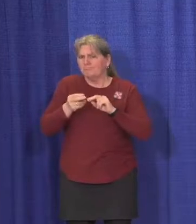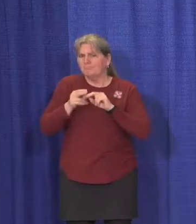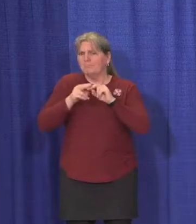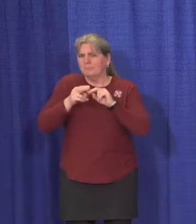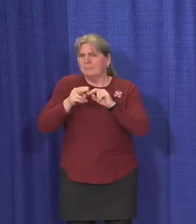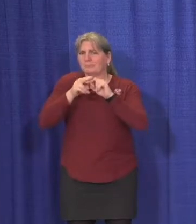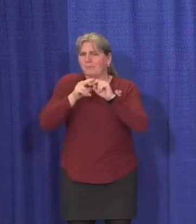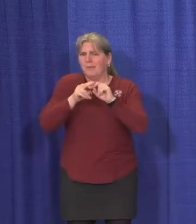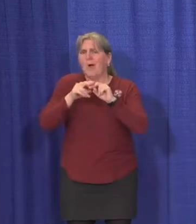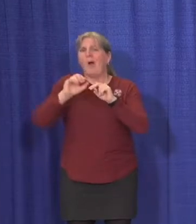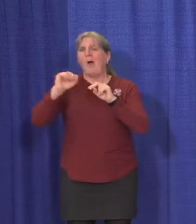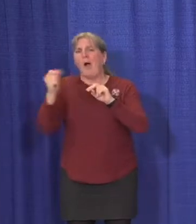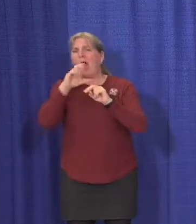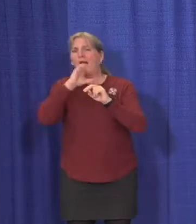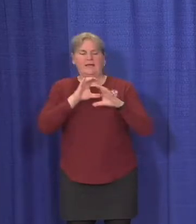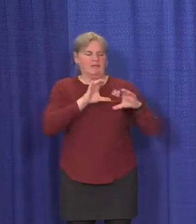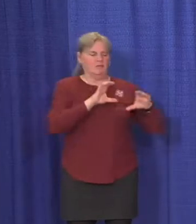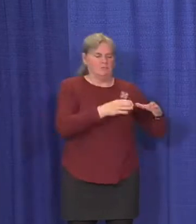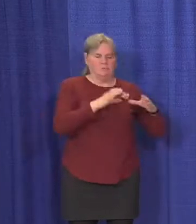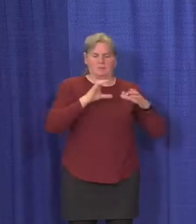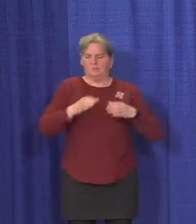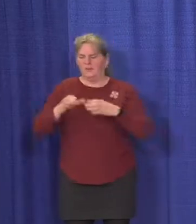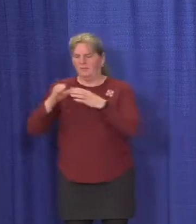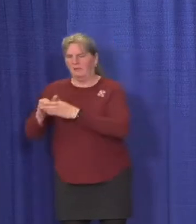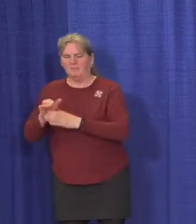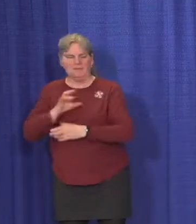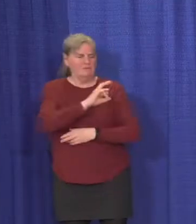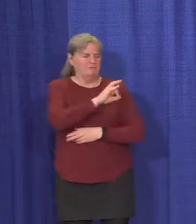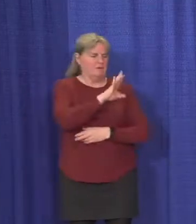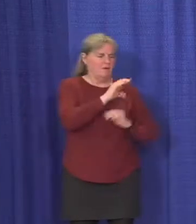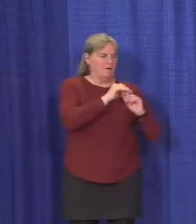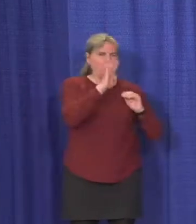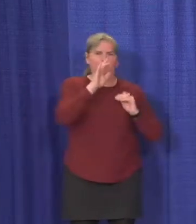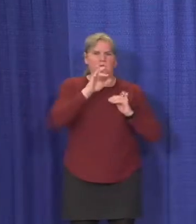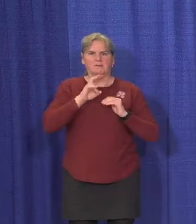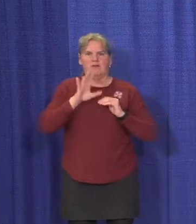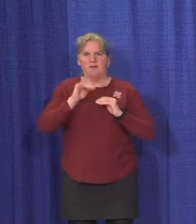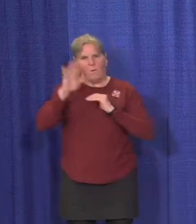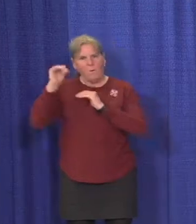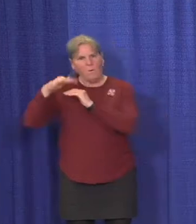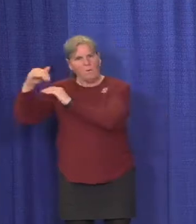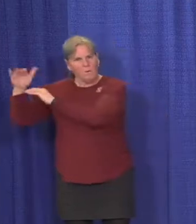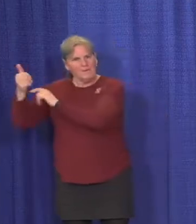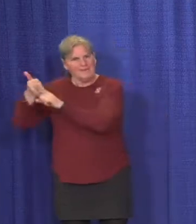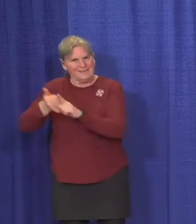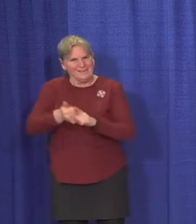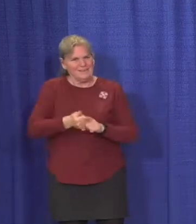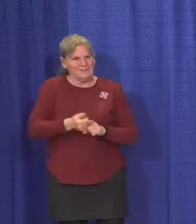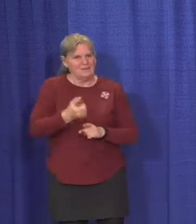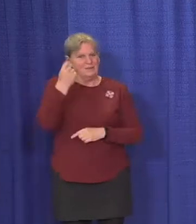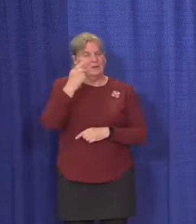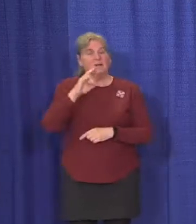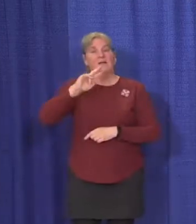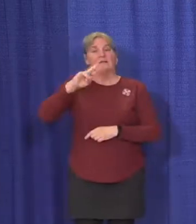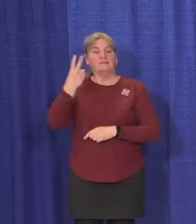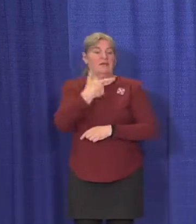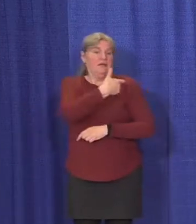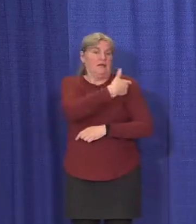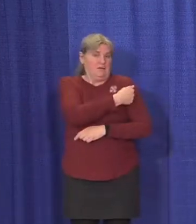hope we continue so we see all age groups achieve 75 percent or more.